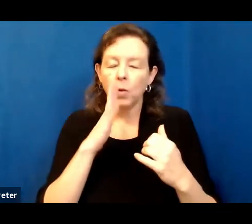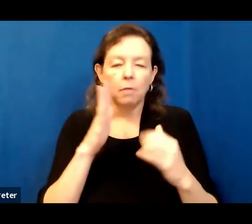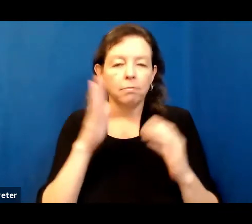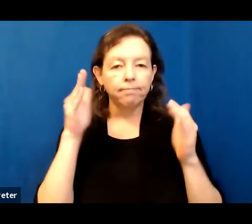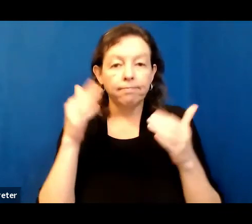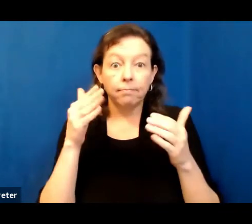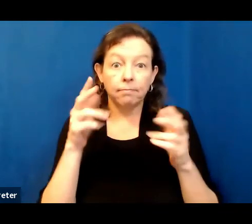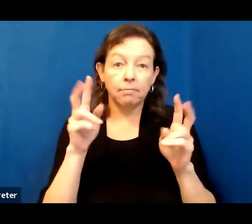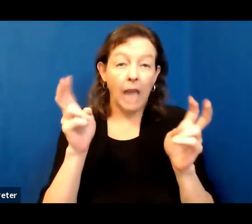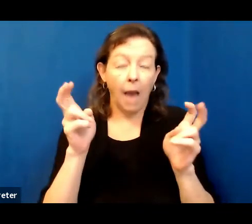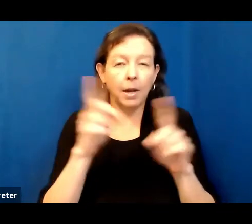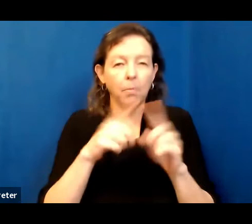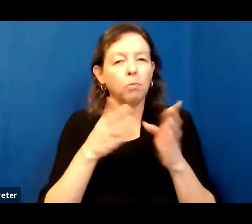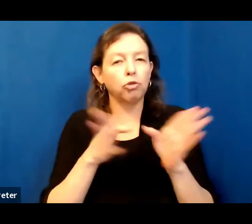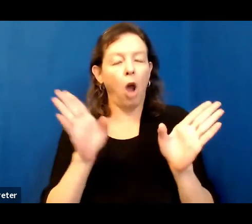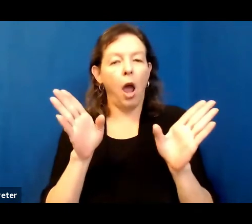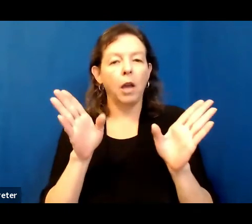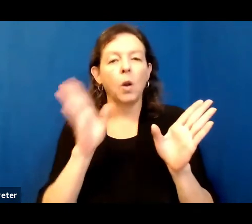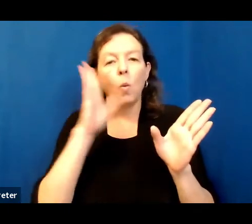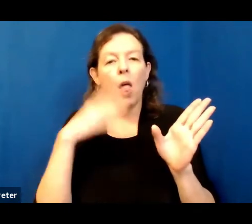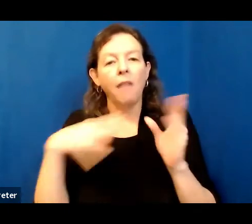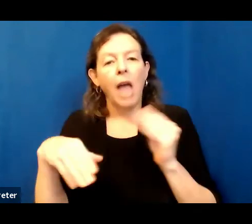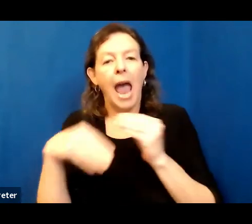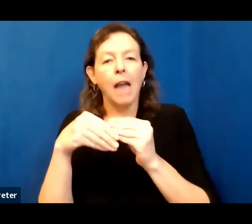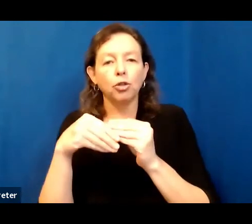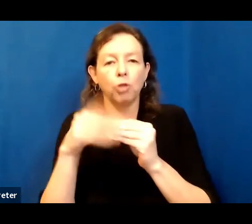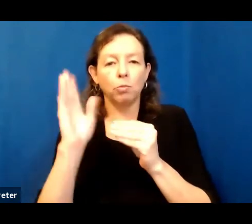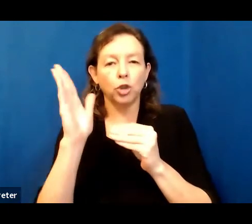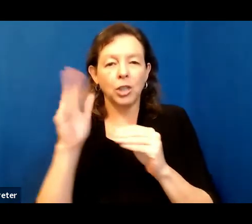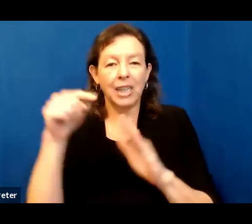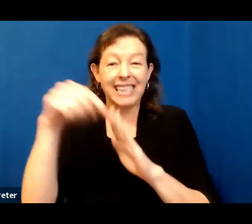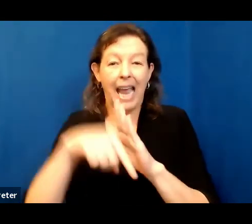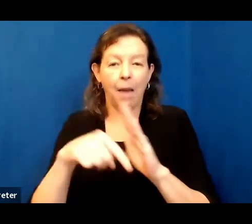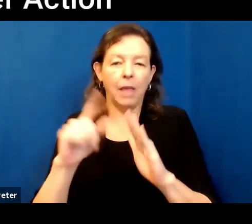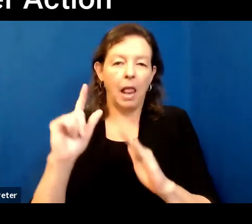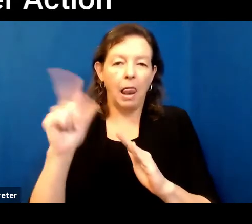but we will have a supplemental presentation that goes into more depth provided by my colleague,